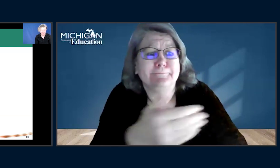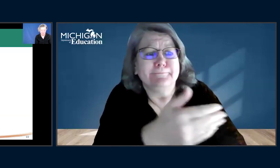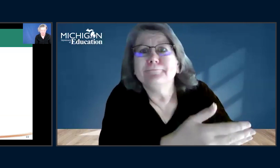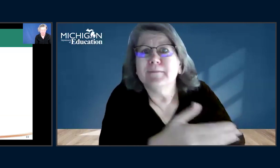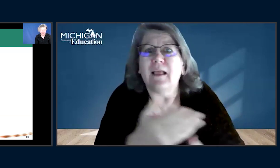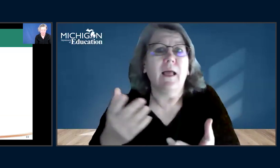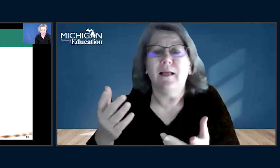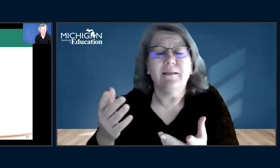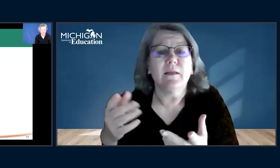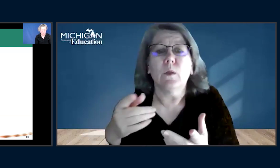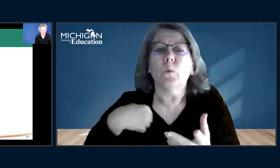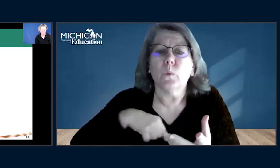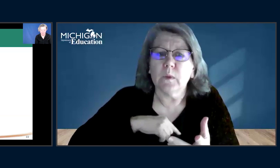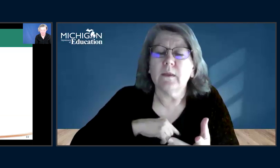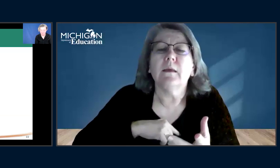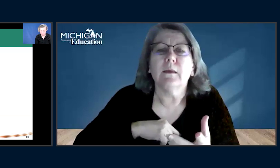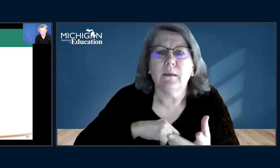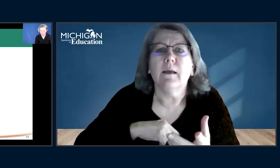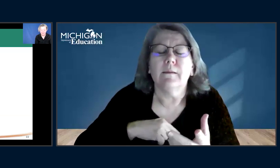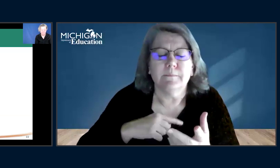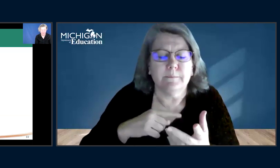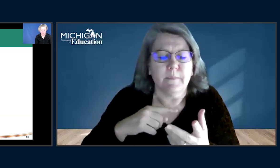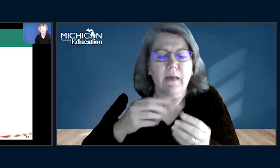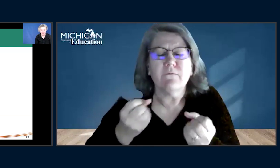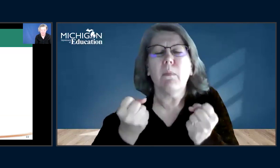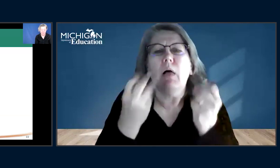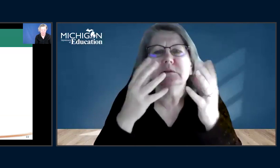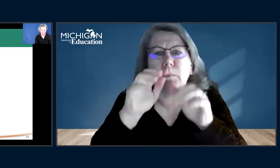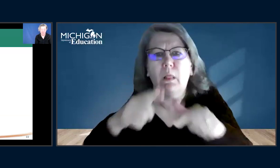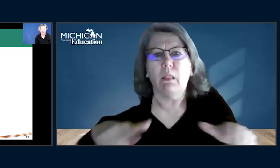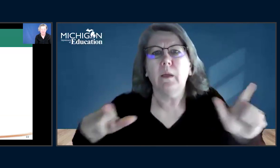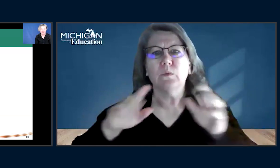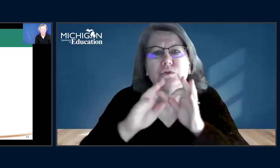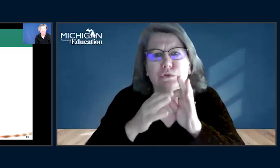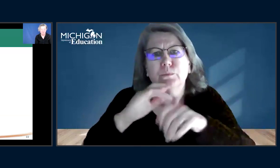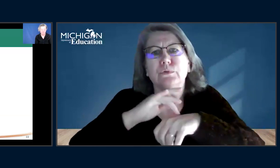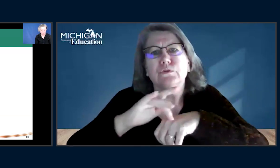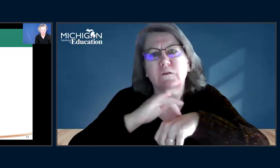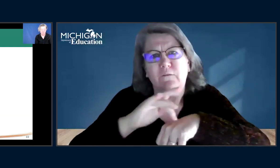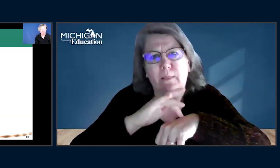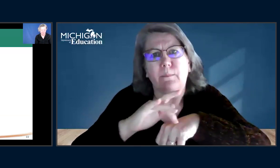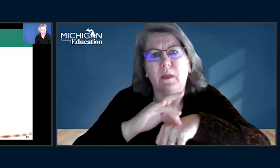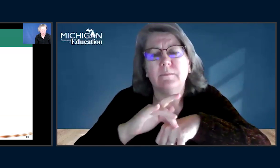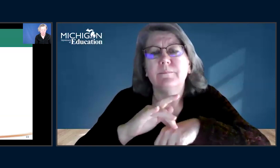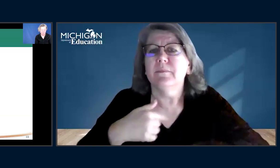And then, of course, you know, that's how we would navigate that communication as well. And we have multiple